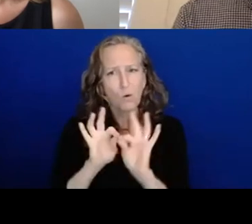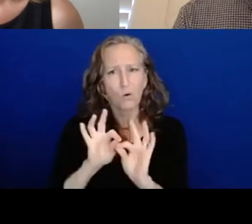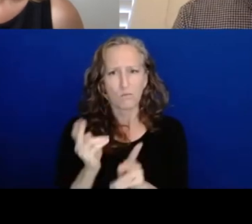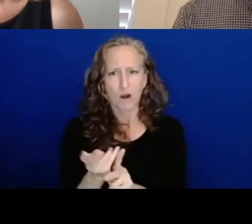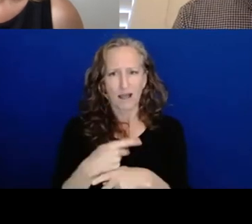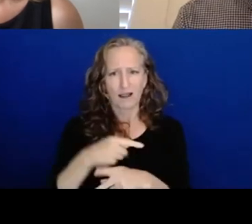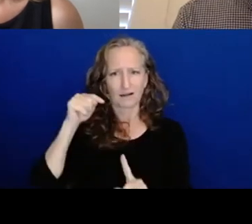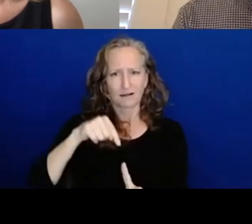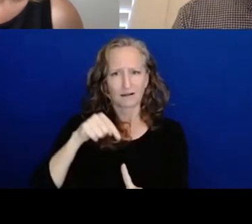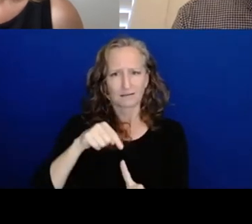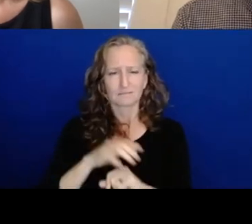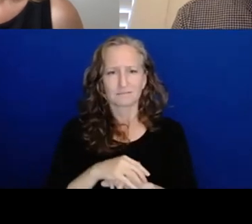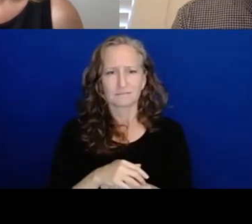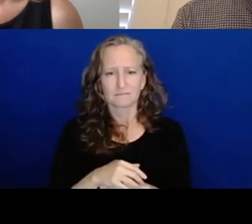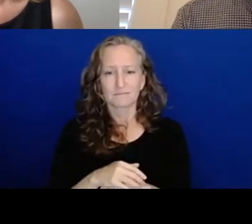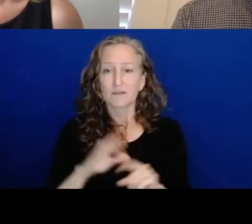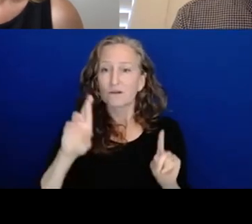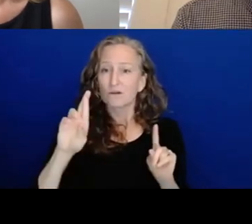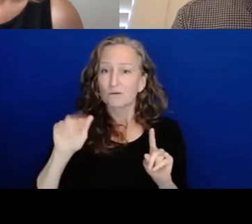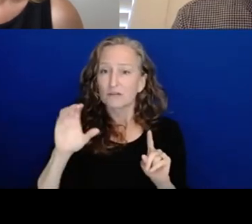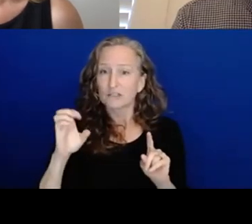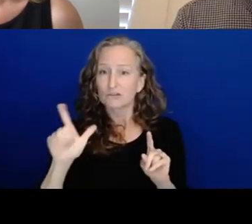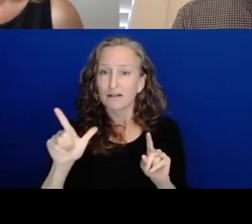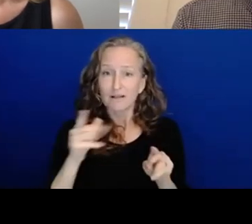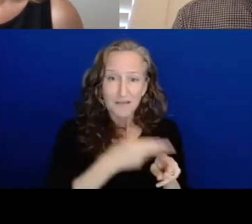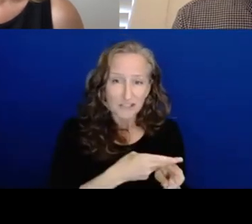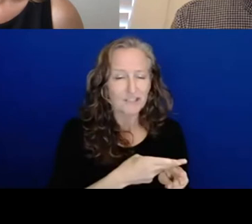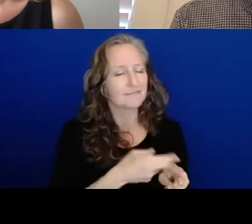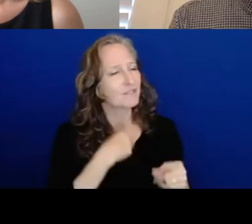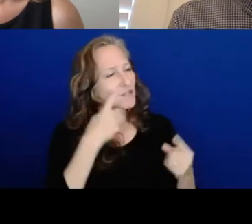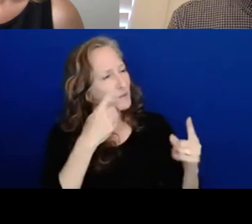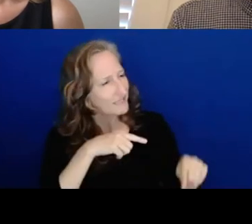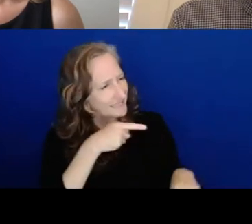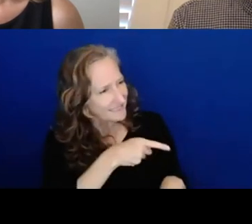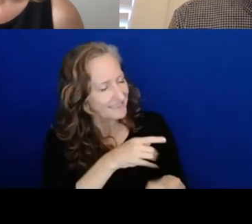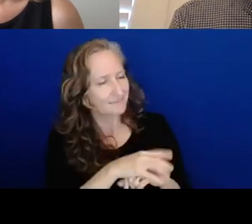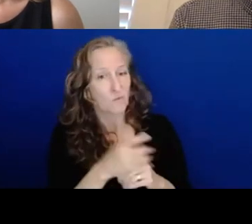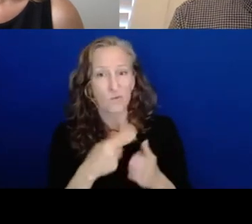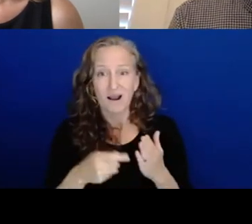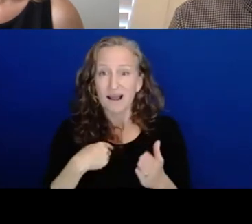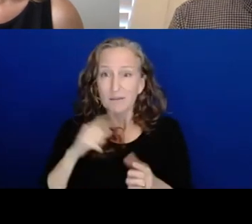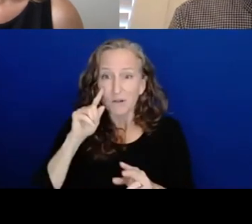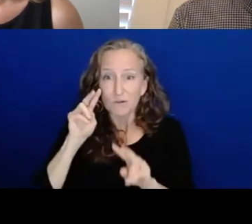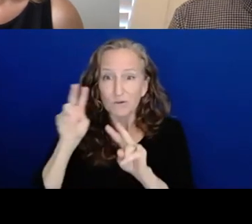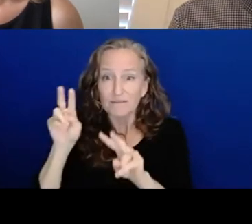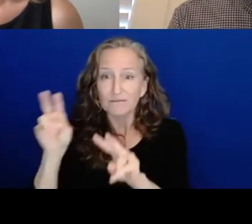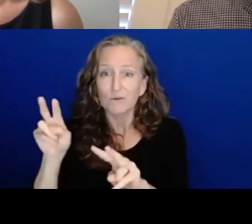to Rachel's point, one of the things that I'm looking most forward to at this point,